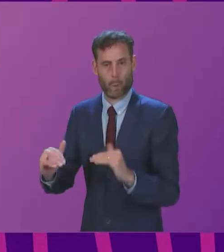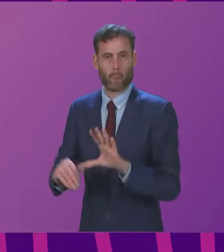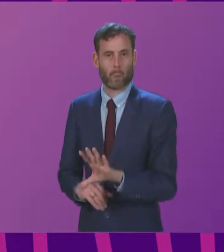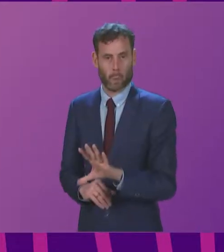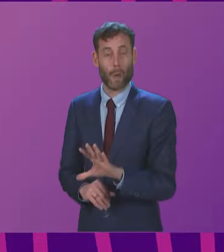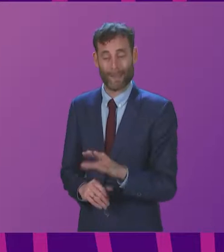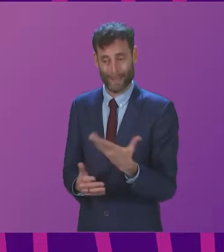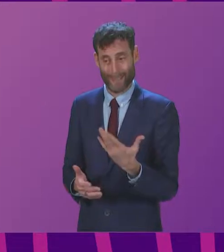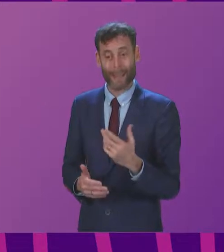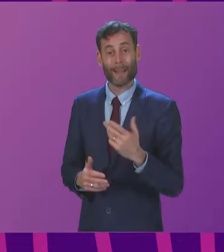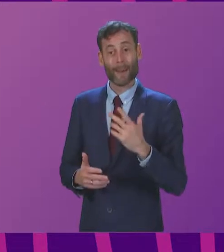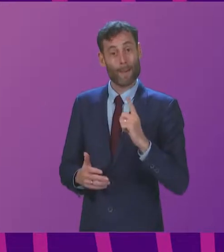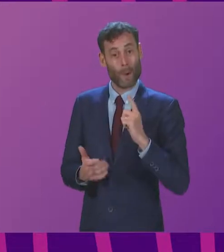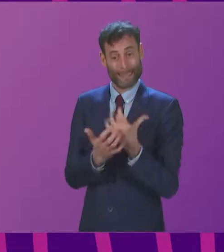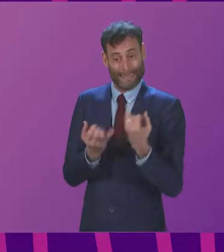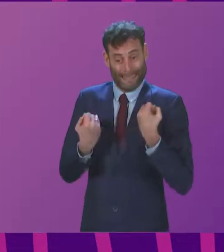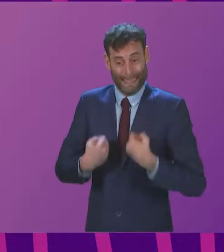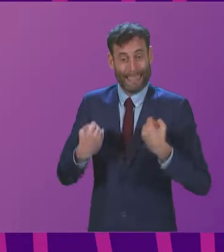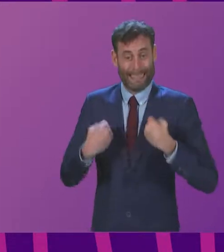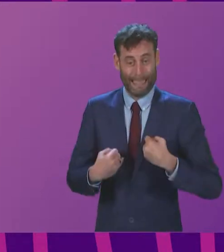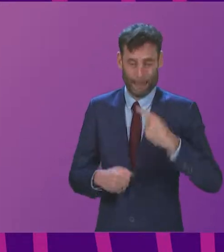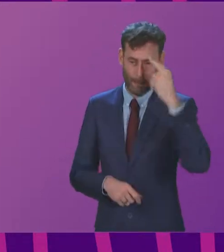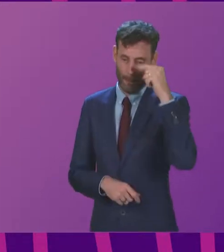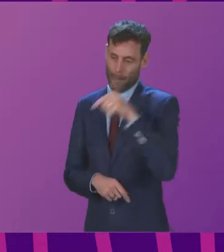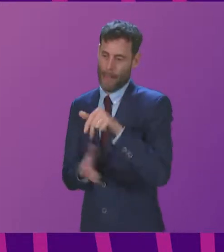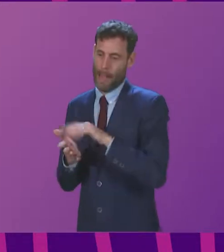sustained pressure on the national health service. In the past week, the number of people in hospital